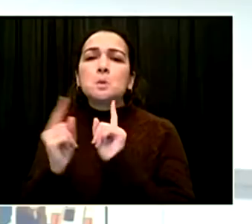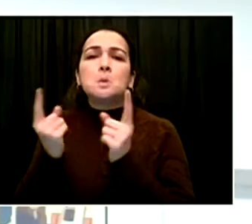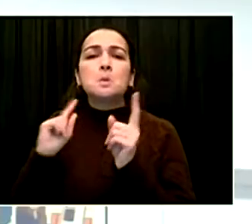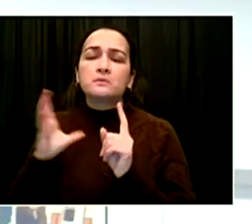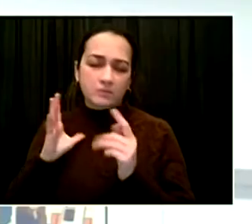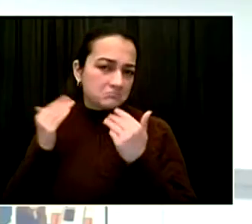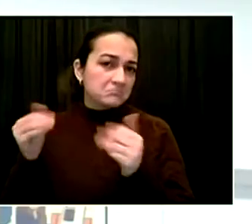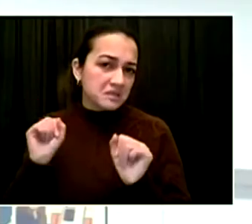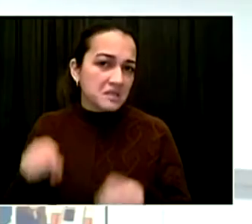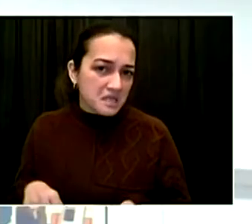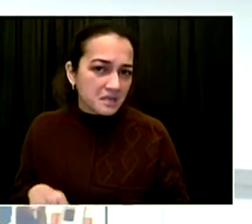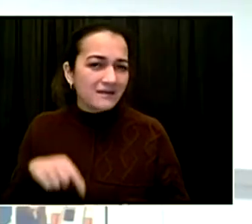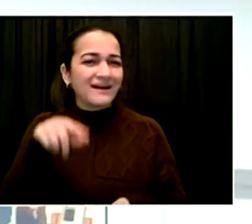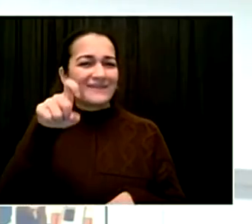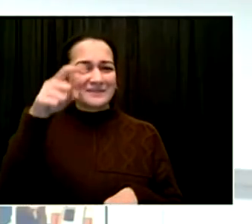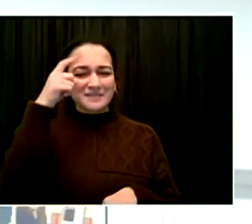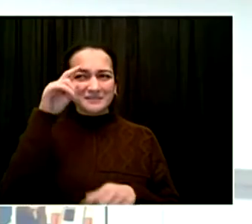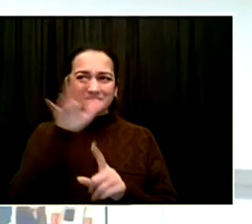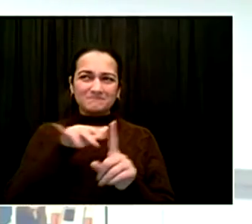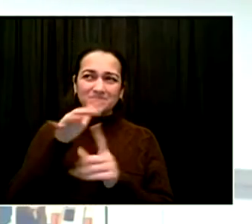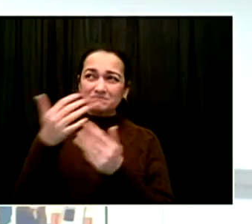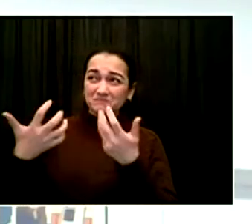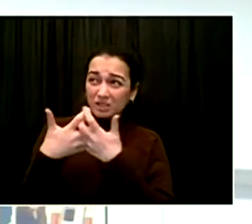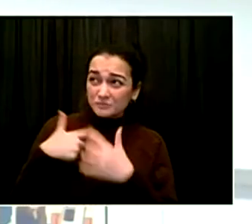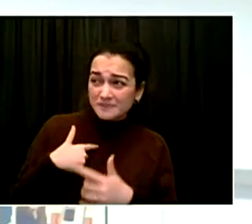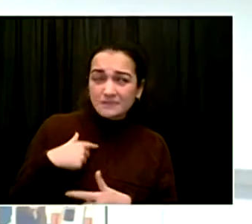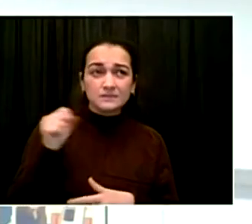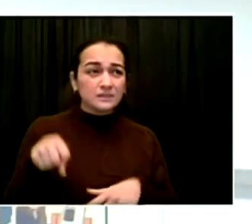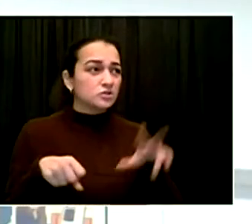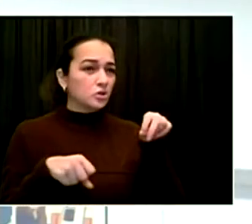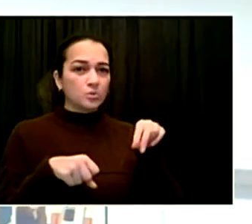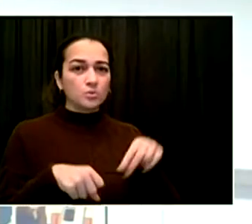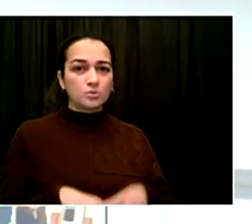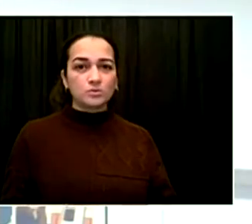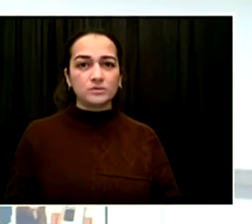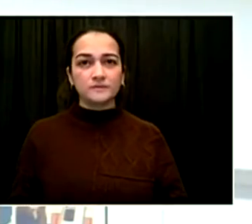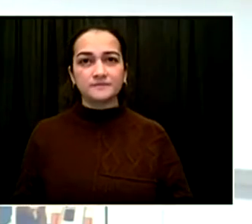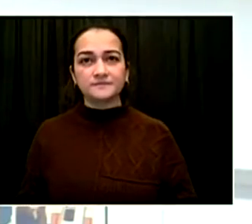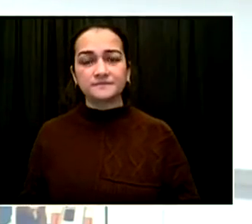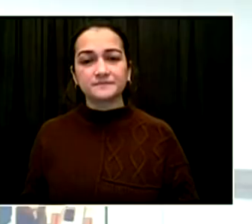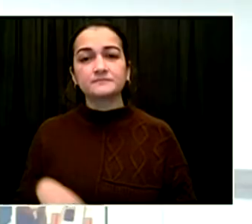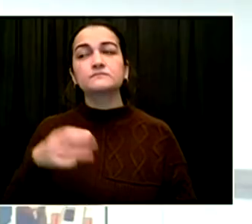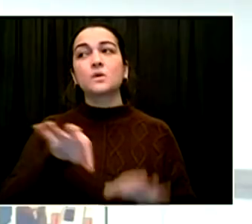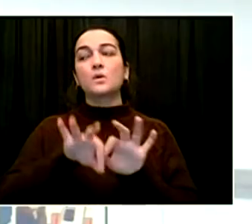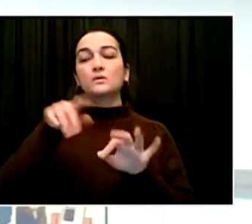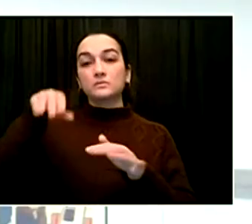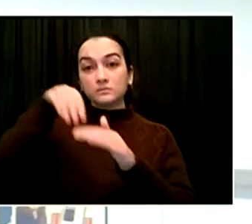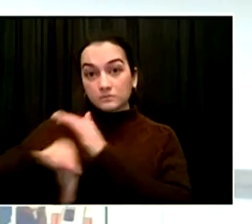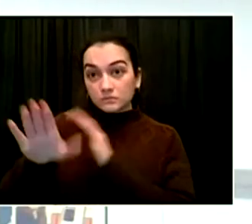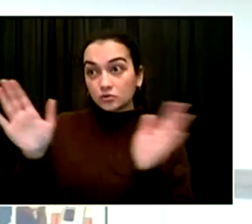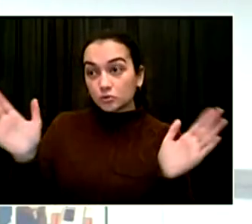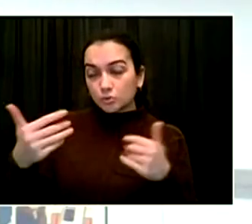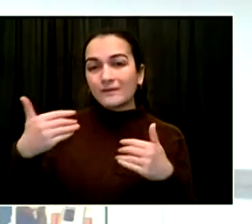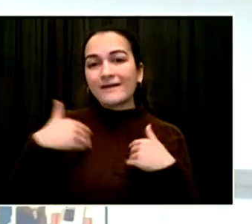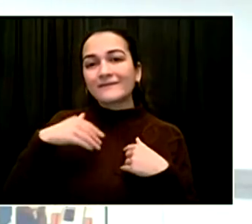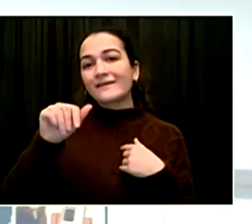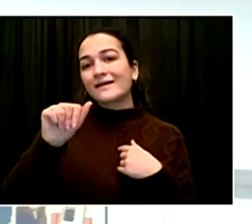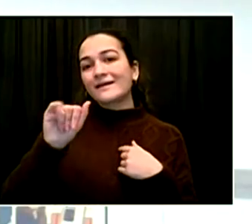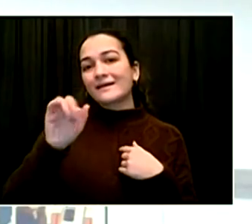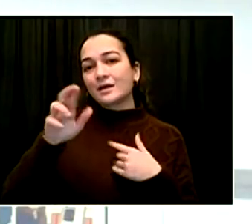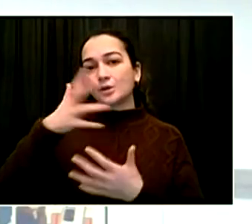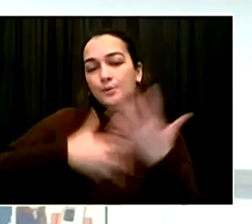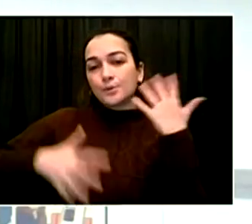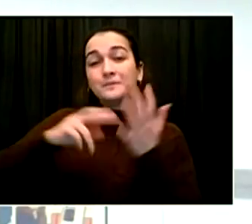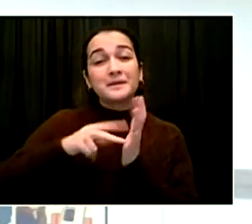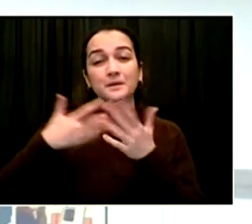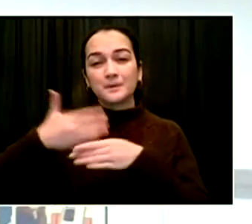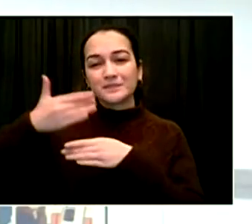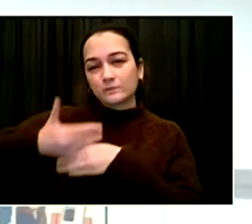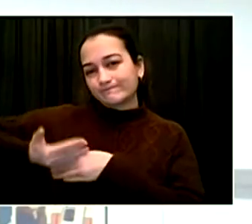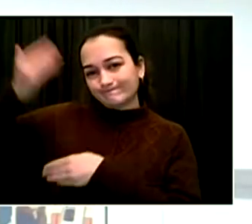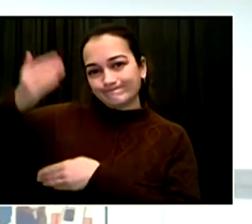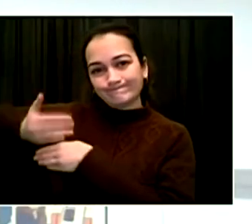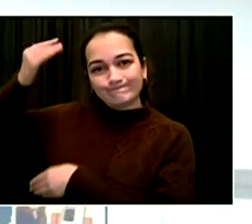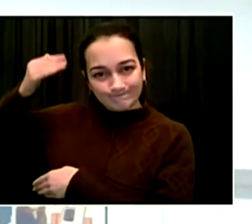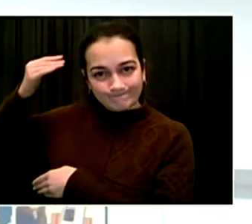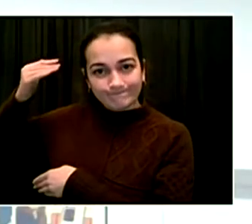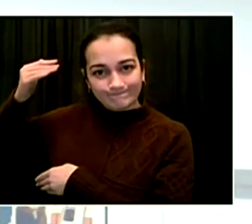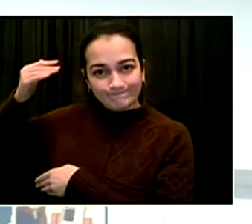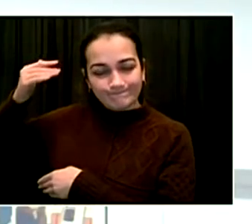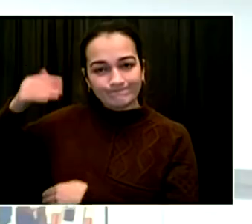CONSISTENTLY WEAR MASKS OR WEAR